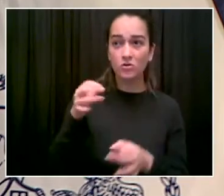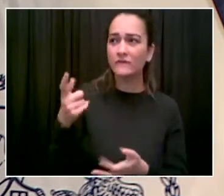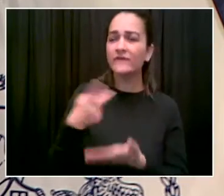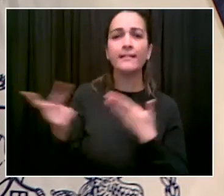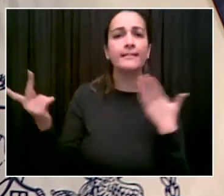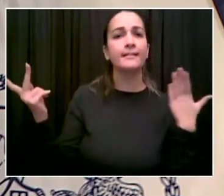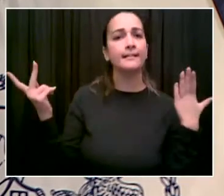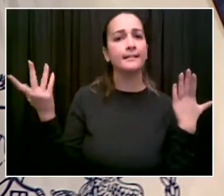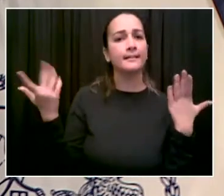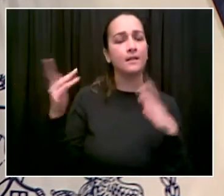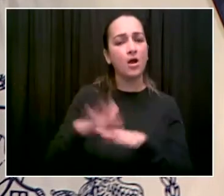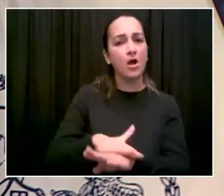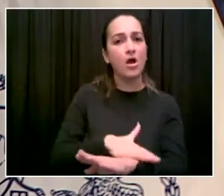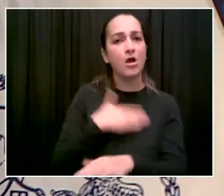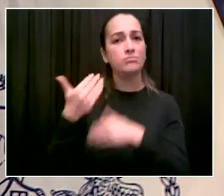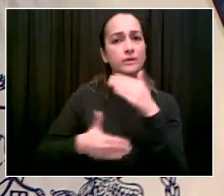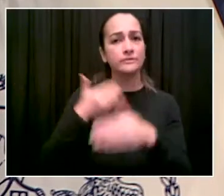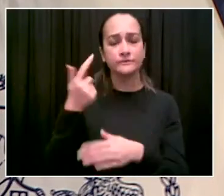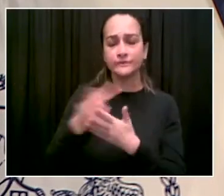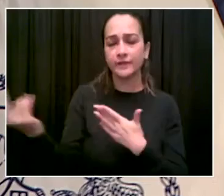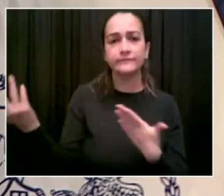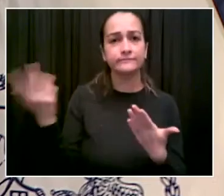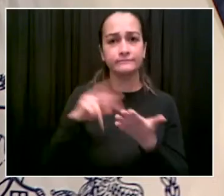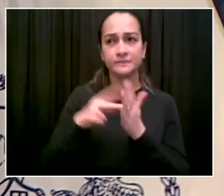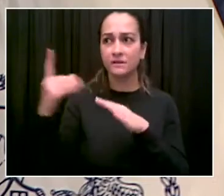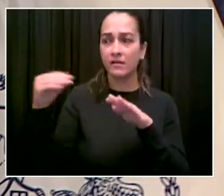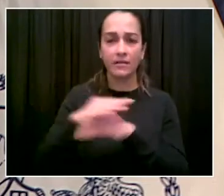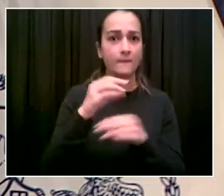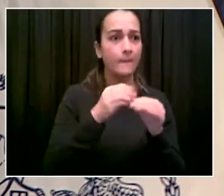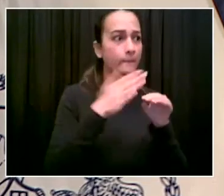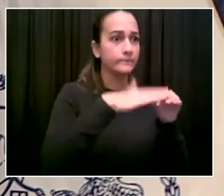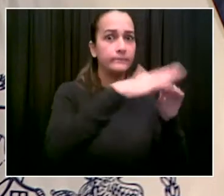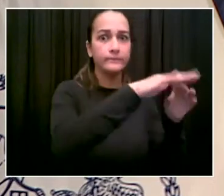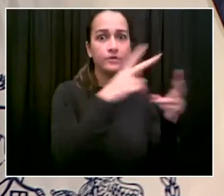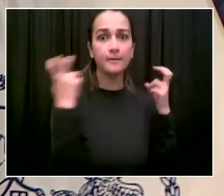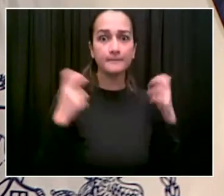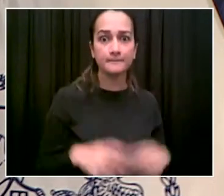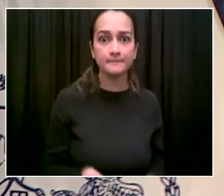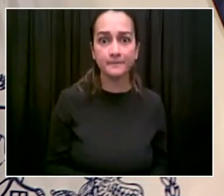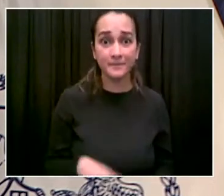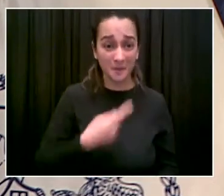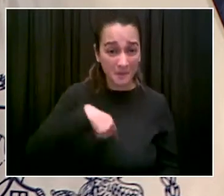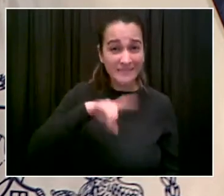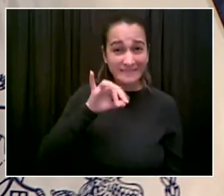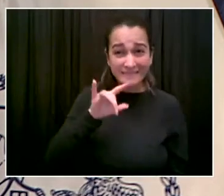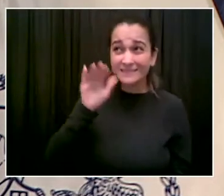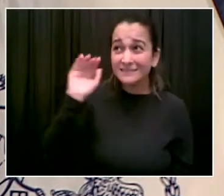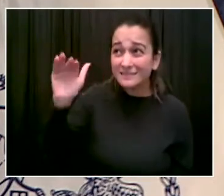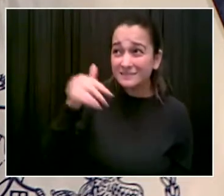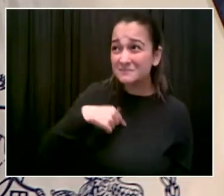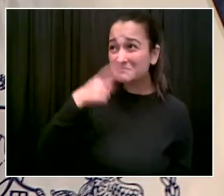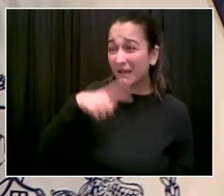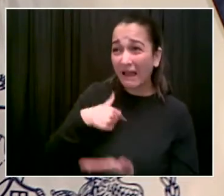COURT SYSTEM ATHT MUST BE ADDRESSED. WE WILL DO ANYTHING AND EVERYTHING WE CAN TO LHEP. I WILL SAY